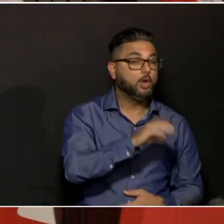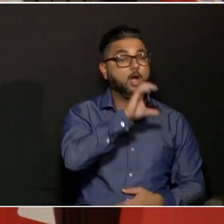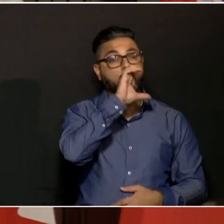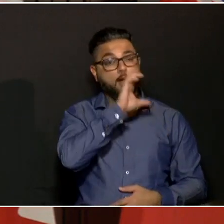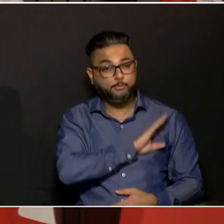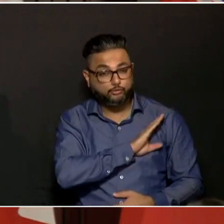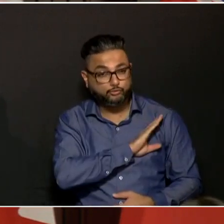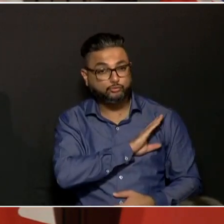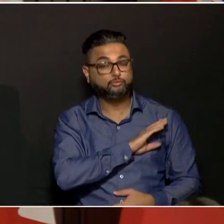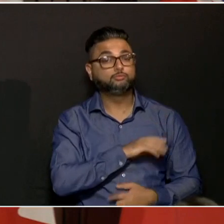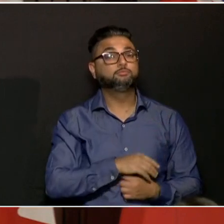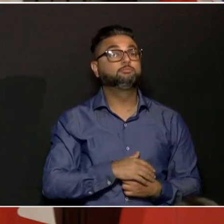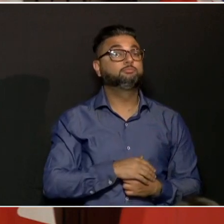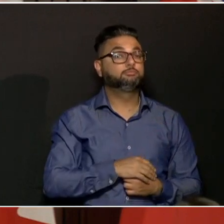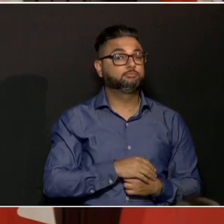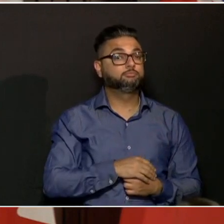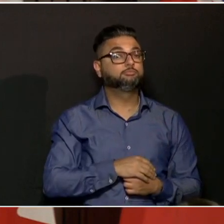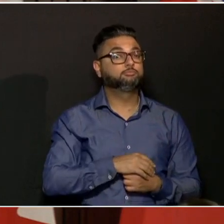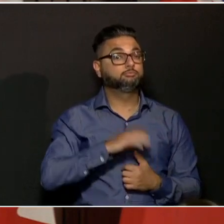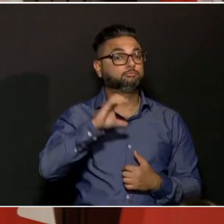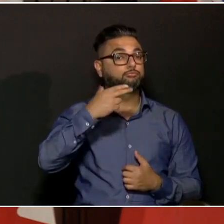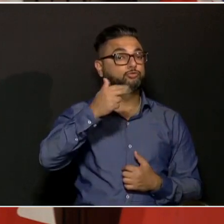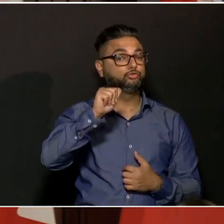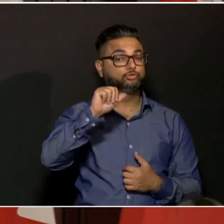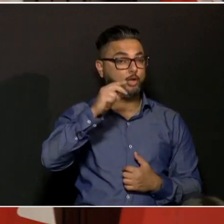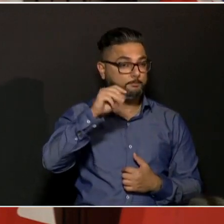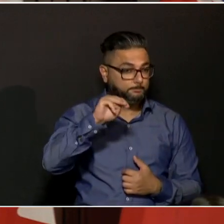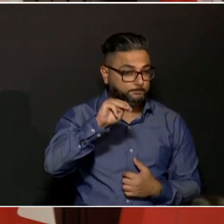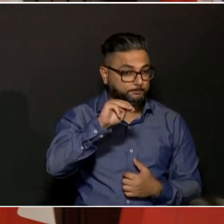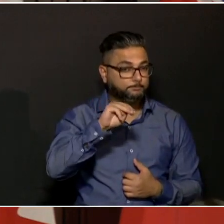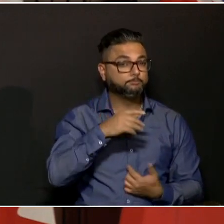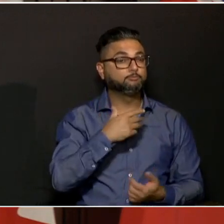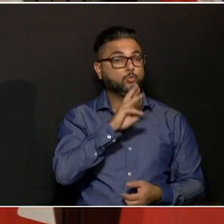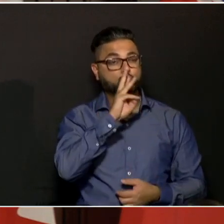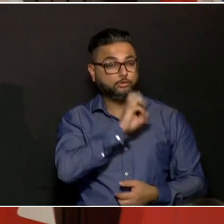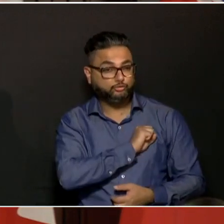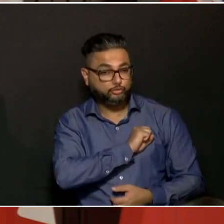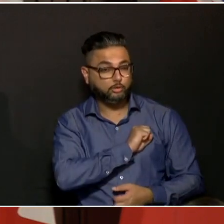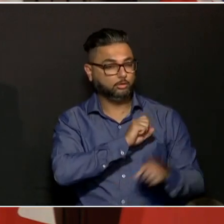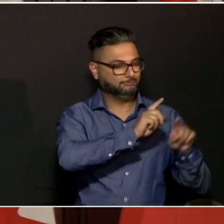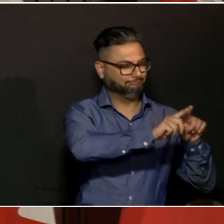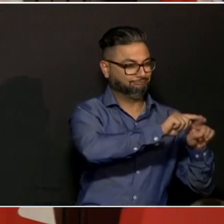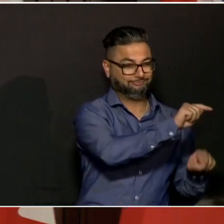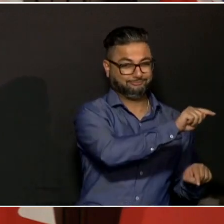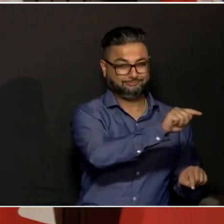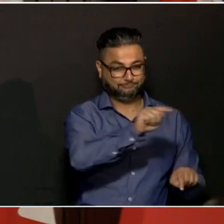Chatham, Woodstock and St. Thomas and others and we will keep expanding more pharmacies across the province